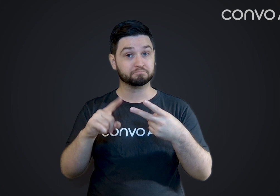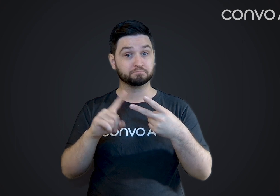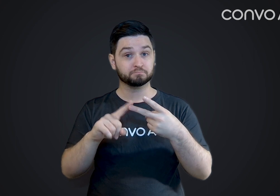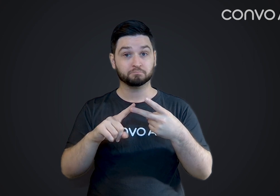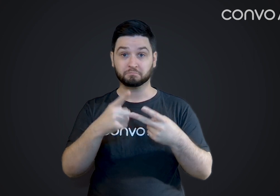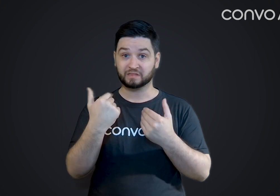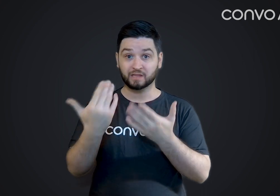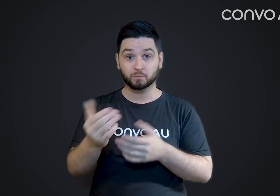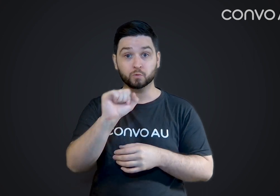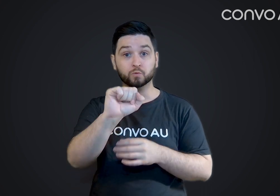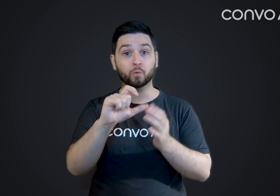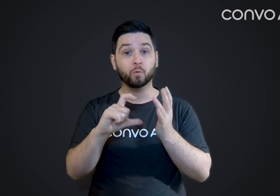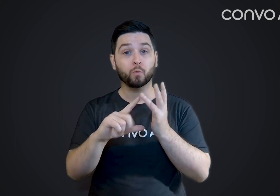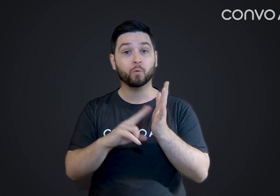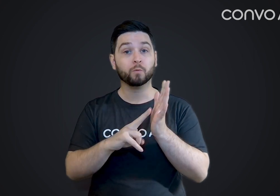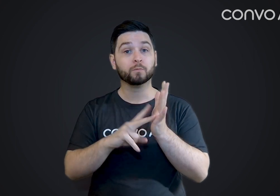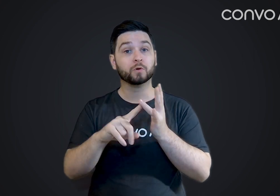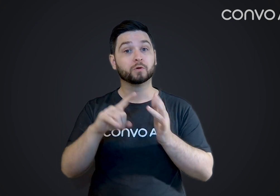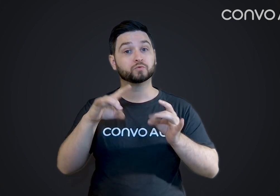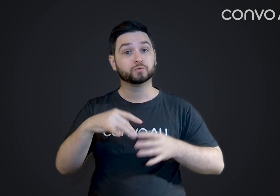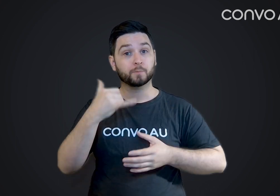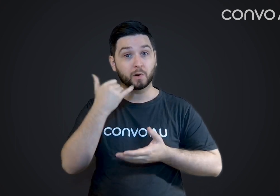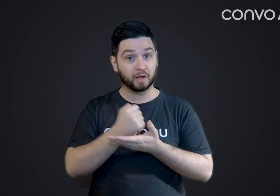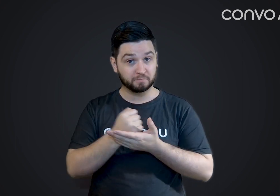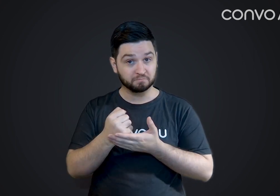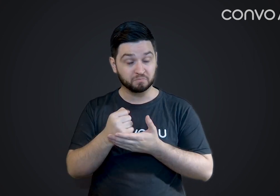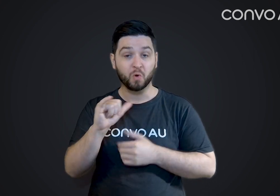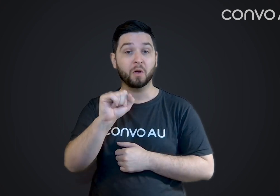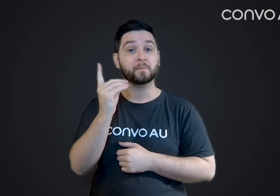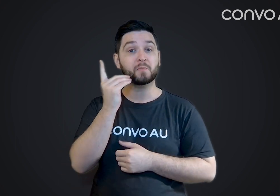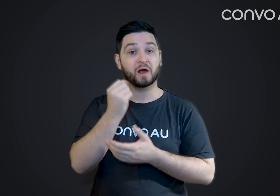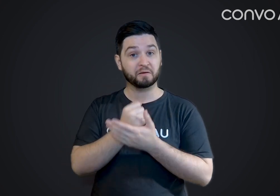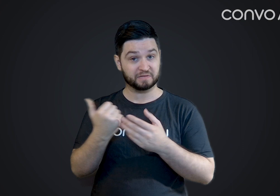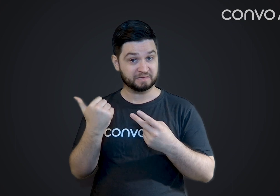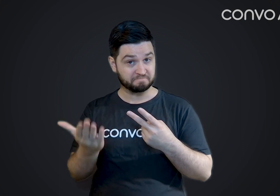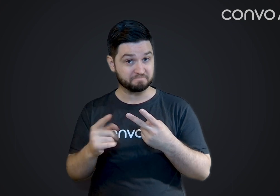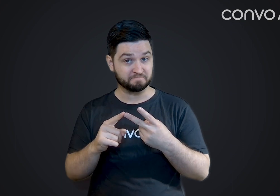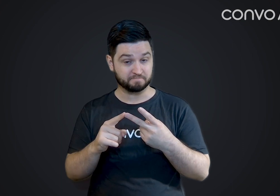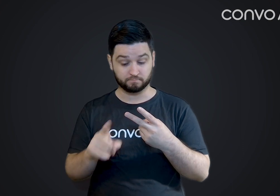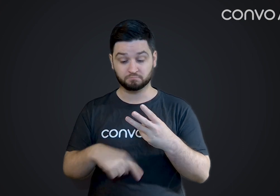2. Your Convo Australia Number or your mobile number.